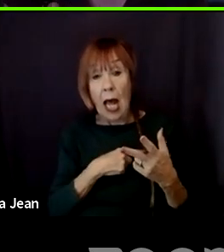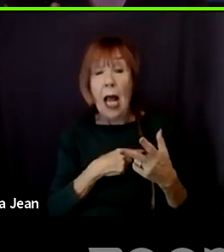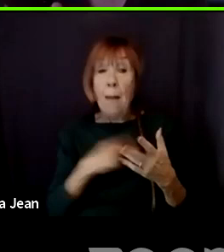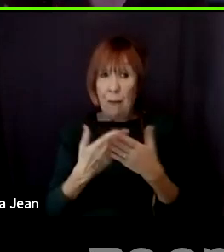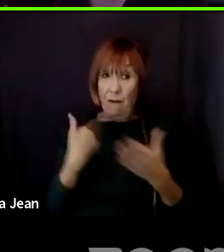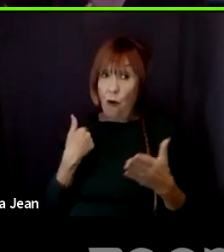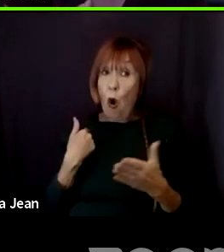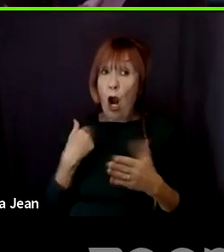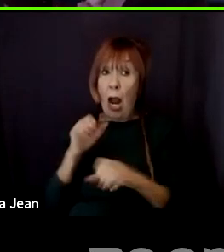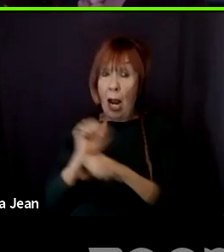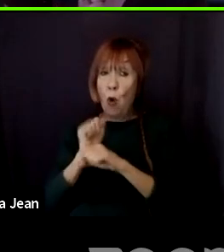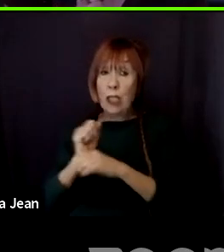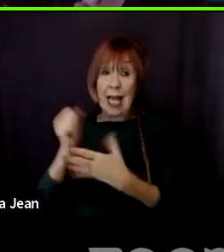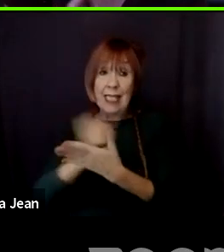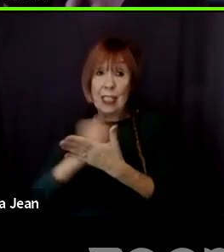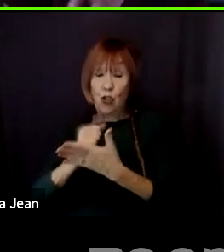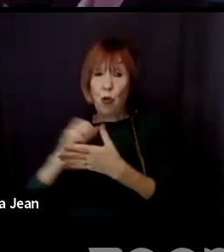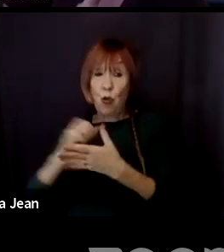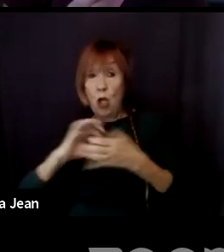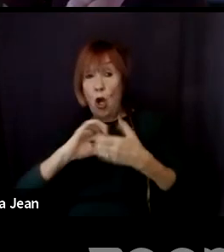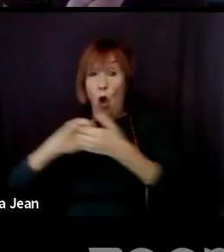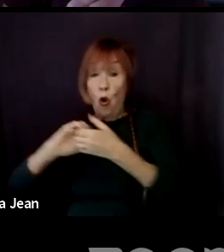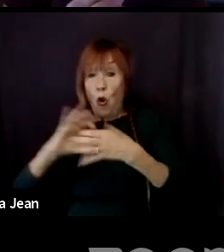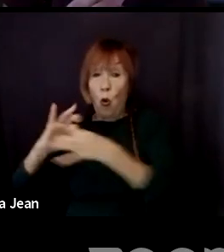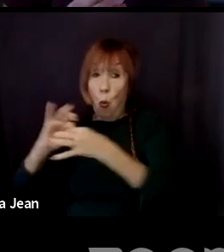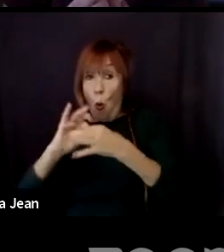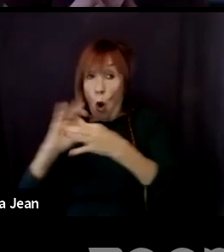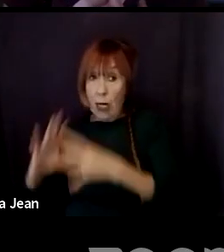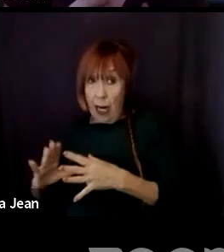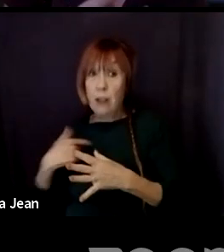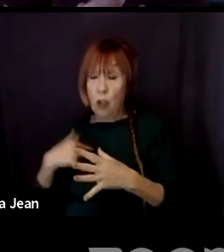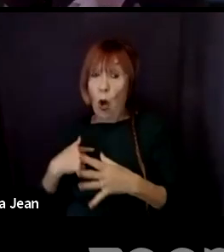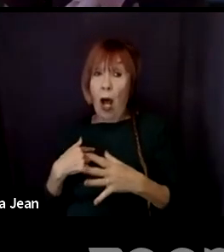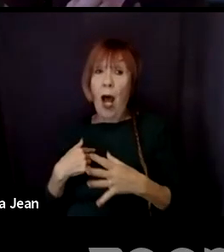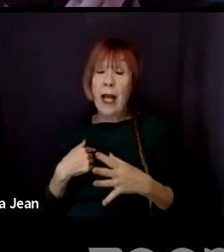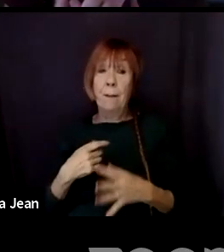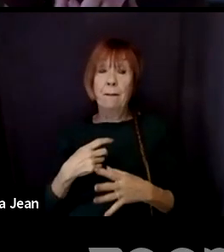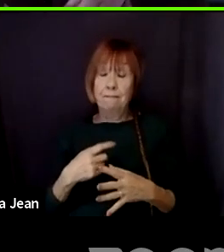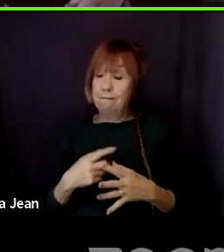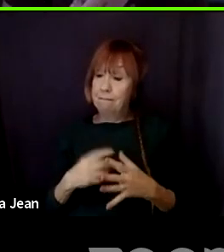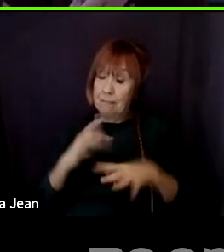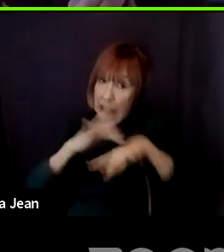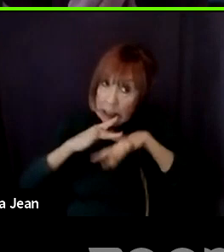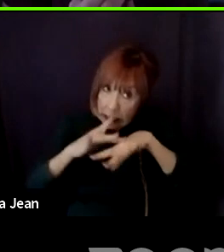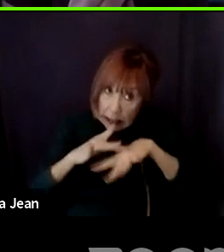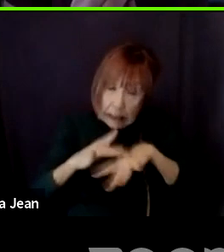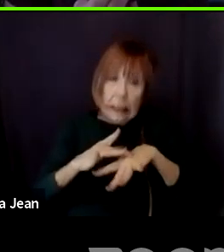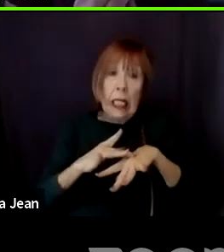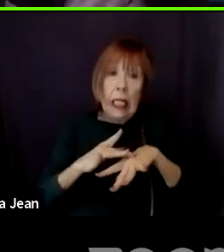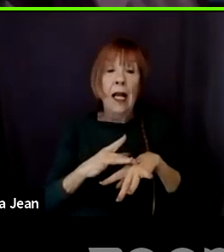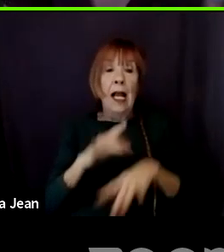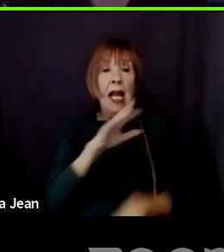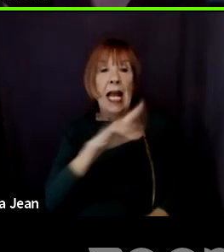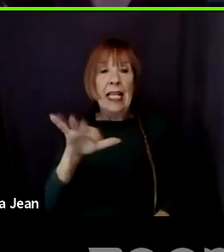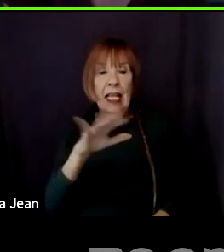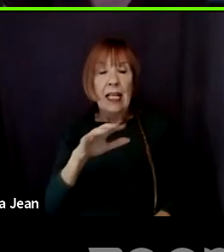so I'm pretty anal about my typos and I also am usually, it depends who I'm sending it to,